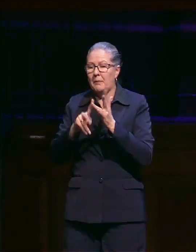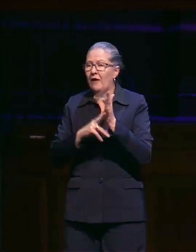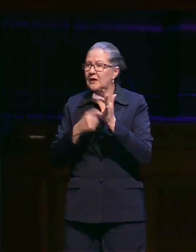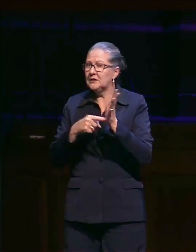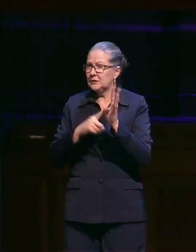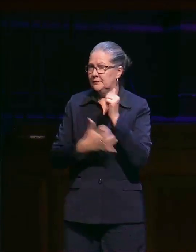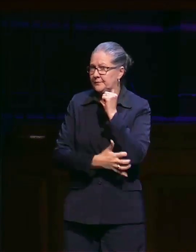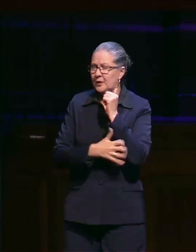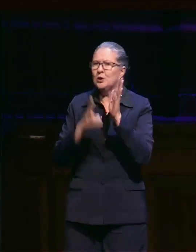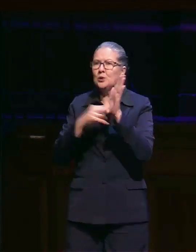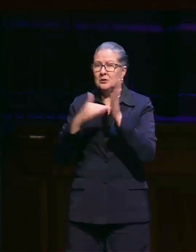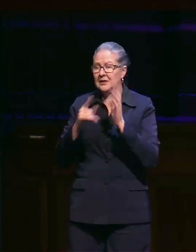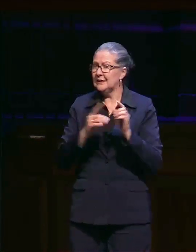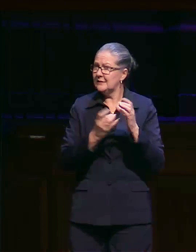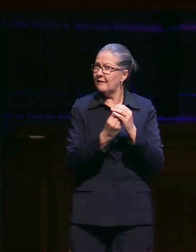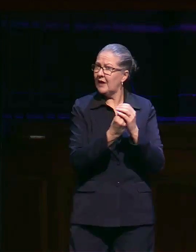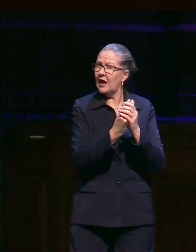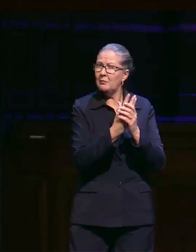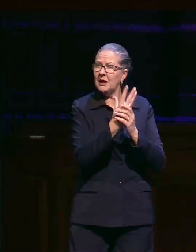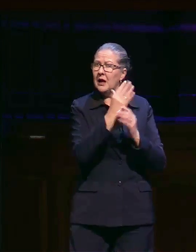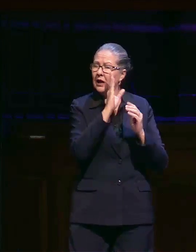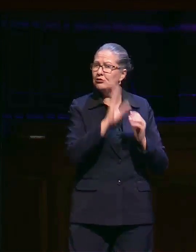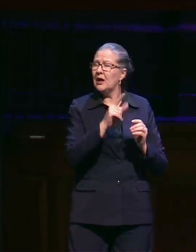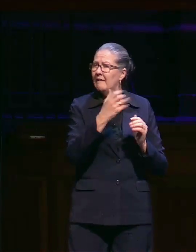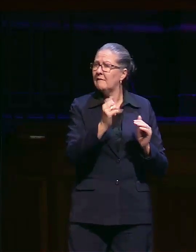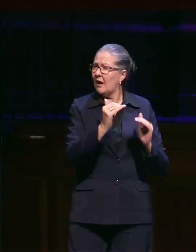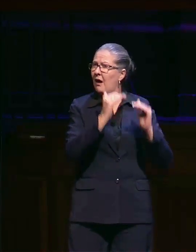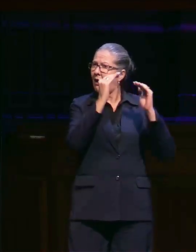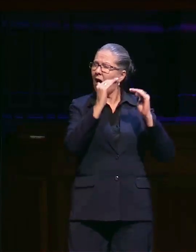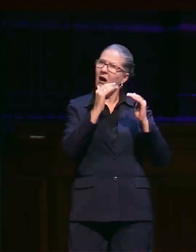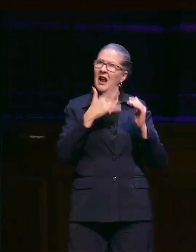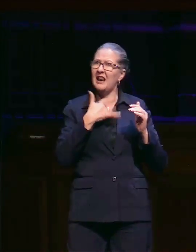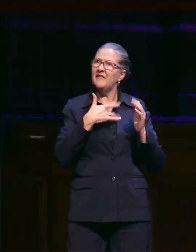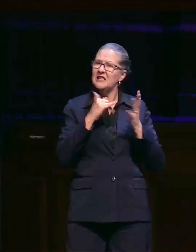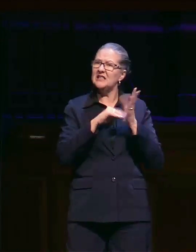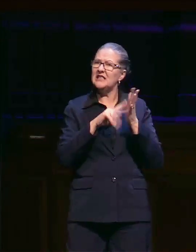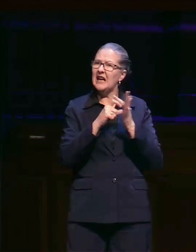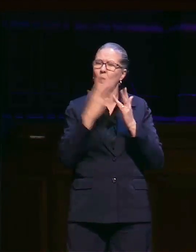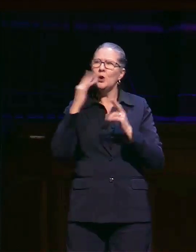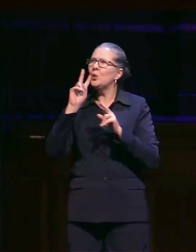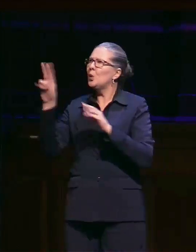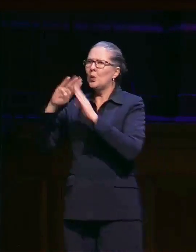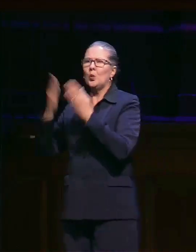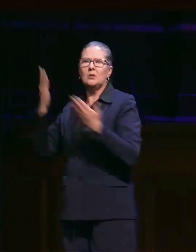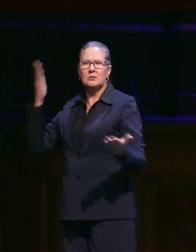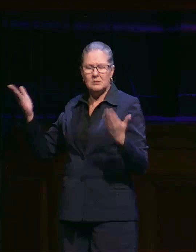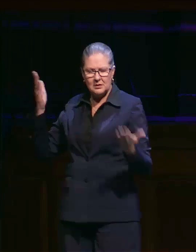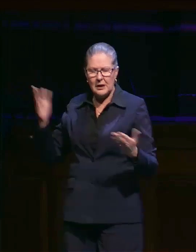developed country most people enjoy relatively high living standards and global tunes it has been clear for decades that this